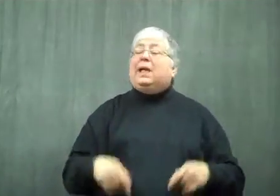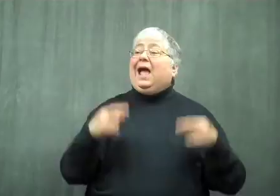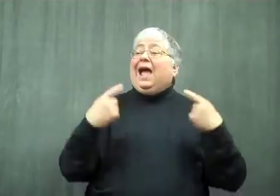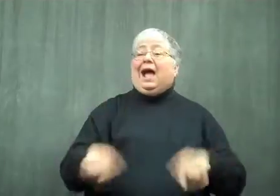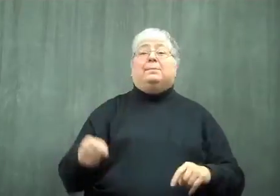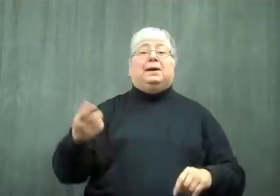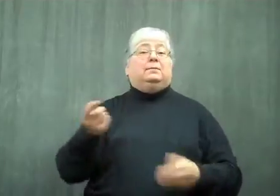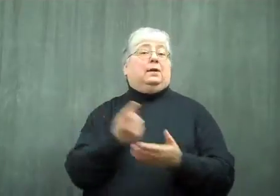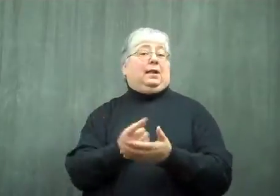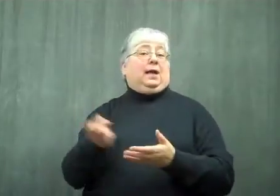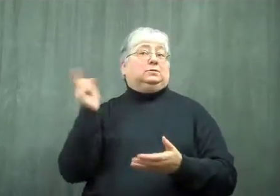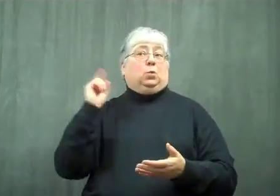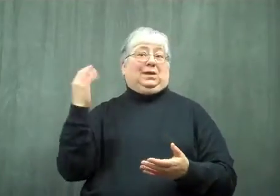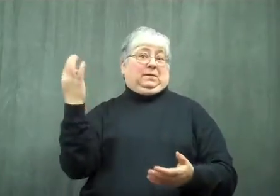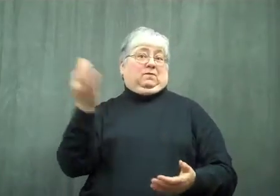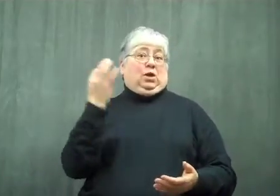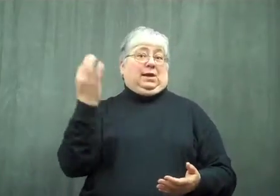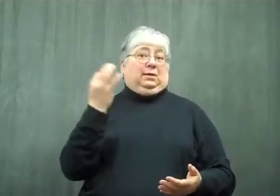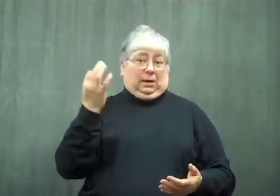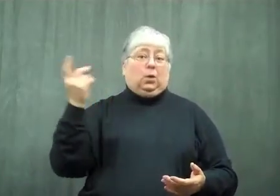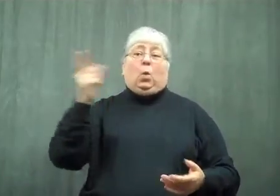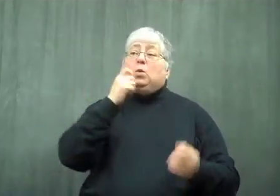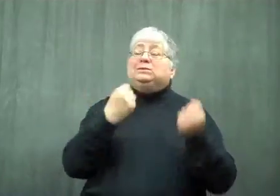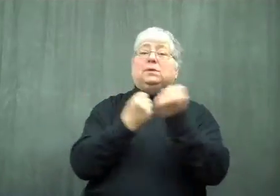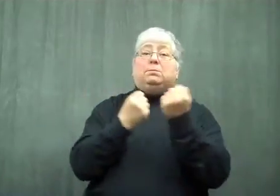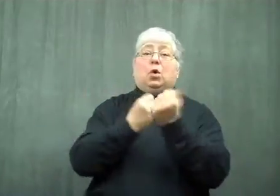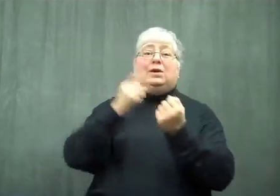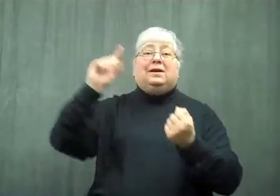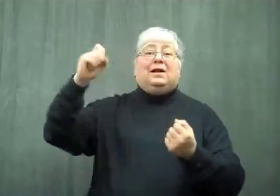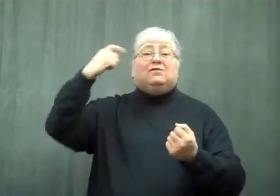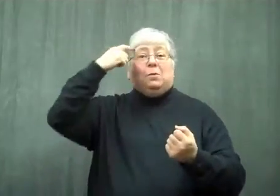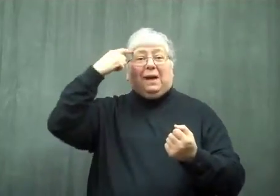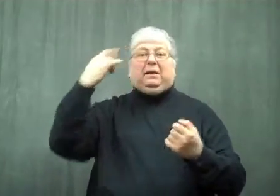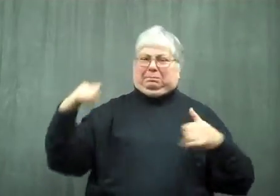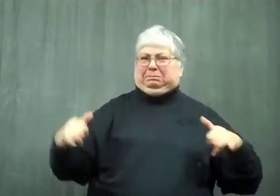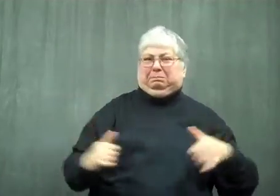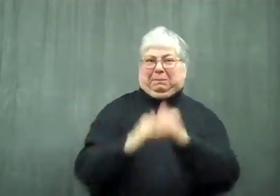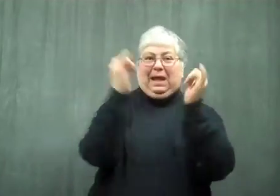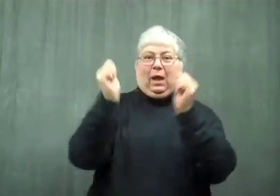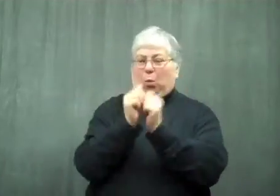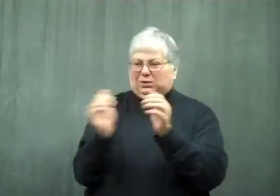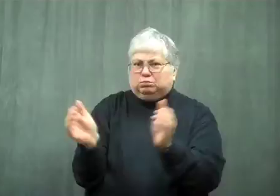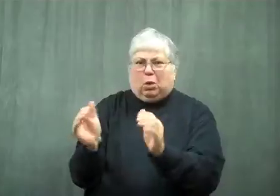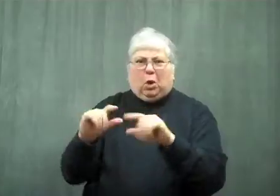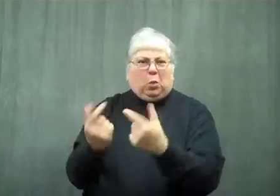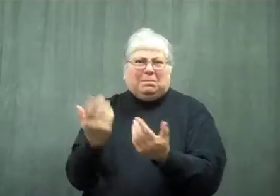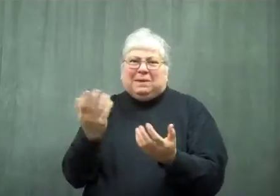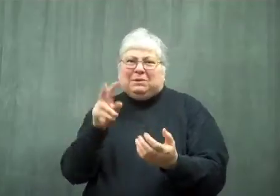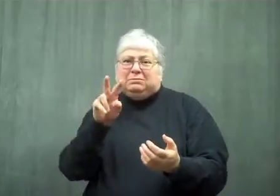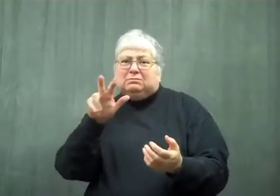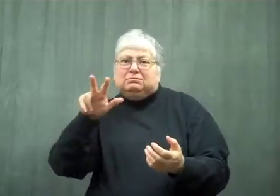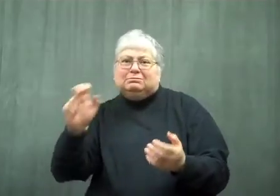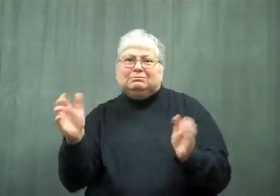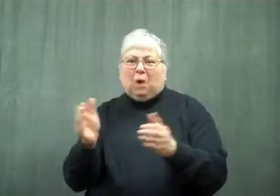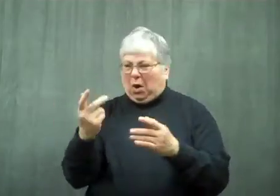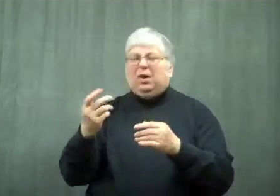A week ago Friday, government supporters attacked a small group of several hundred protesters